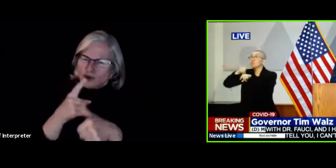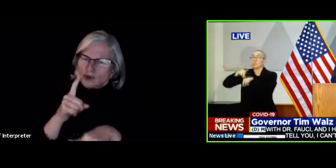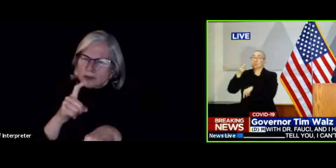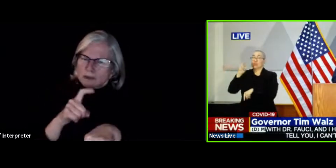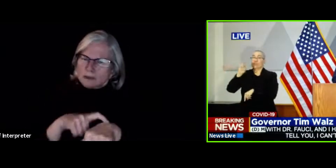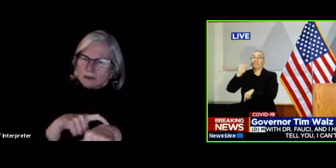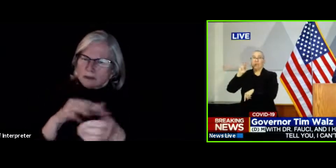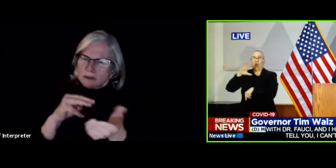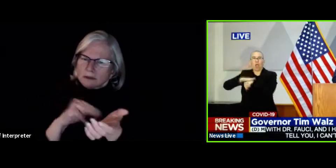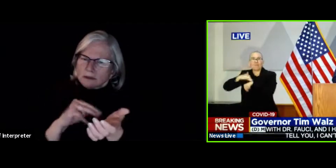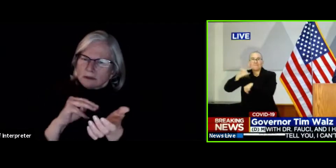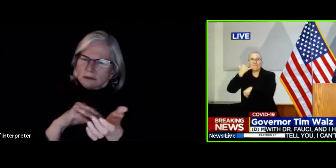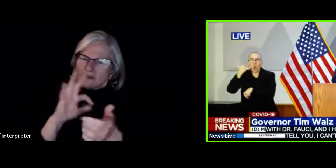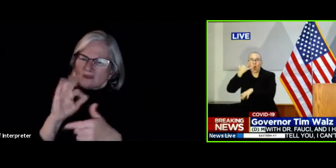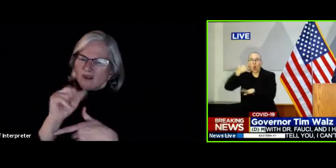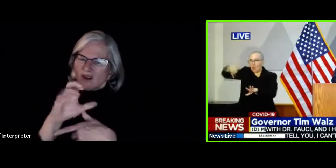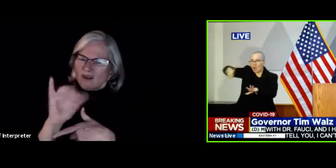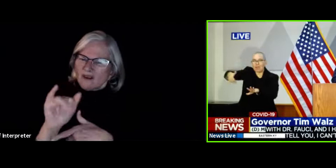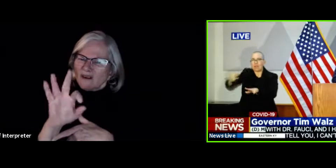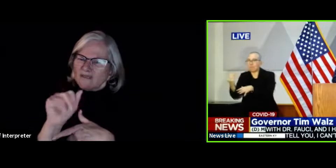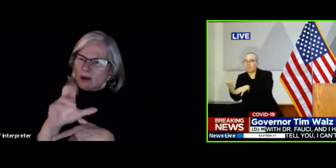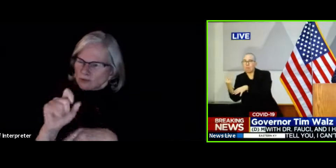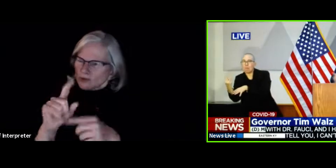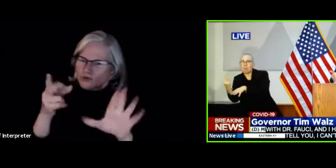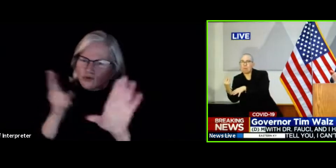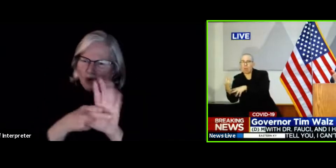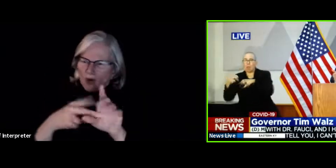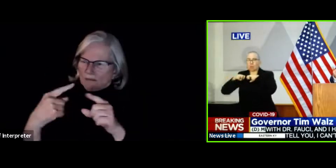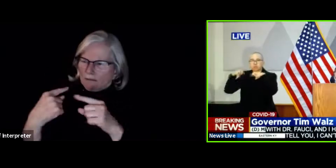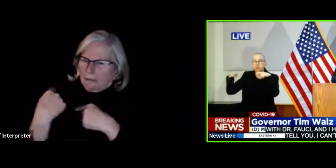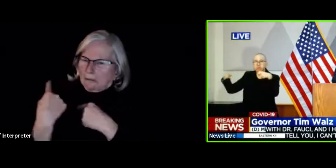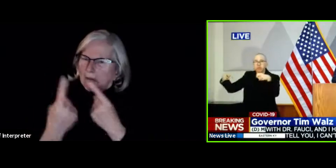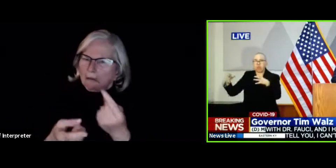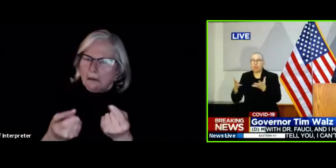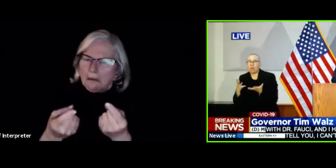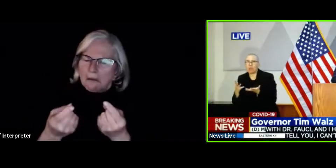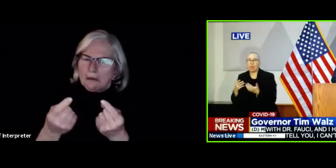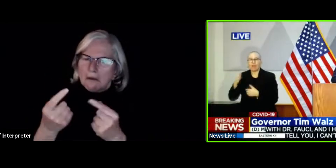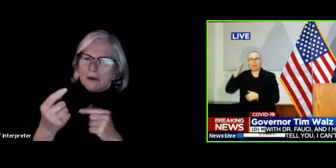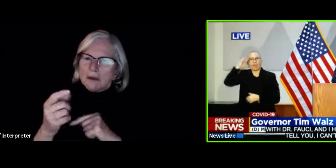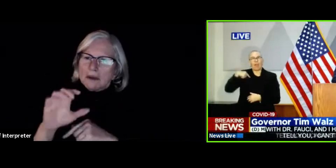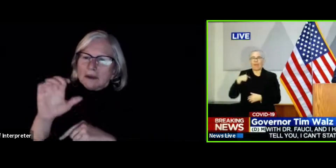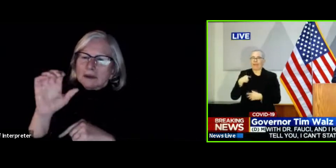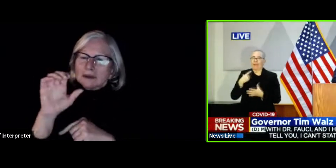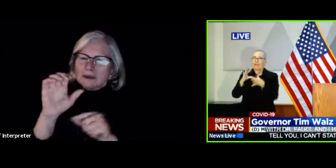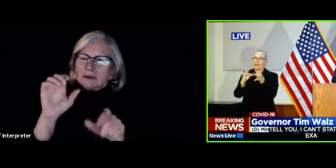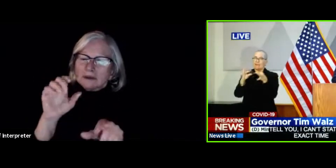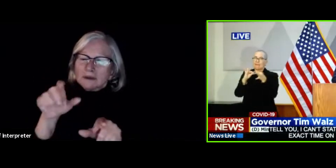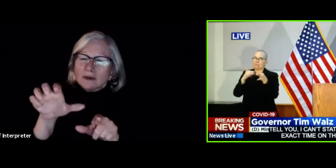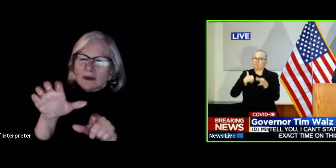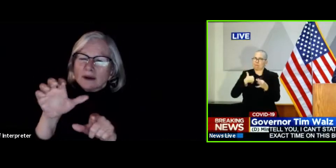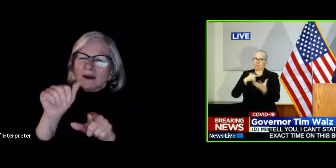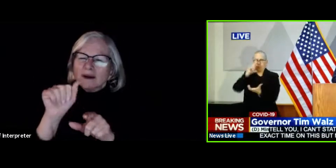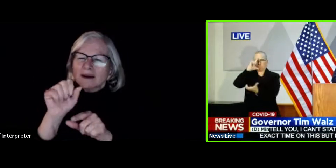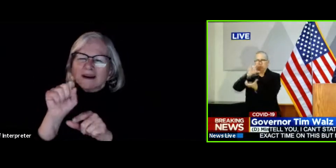SECRETARY AZAR HAS BEEN FANTASTIC AND YOU'VE HEARD ME SAY THIS AND I WILL CONTINUE TO SAY IT. I BELIEVE THE WORK AROUND THE VACCINE